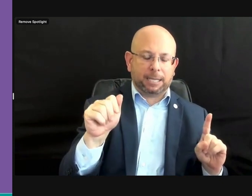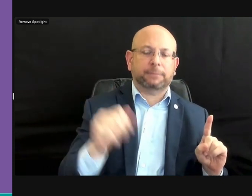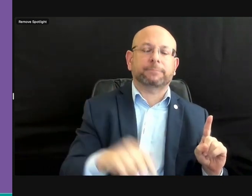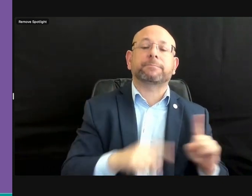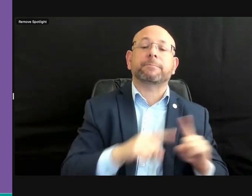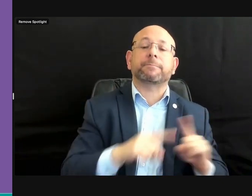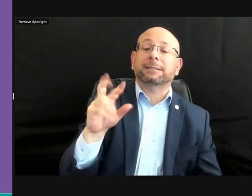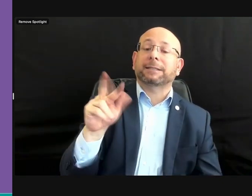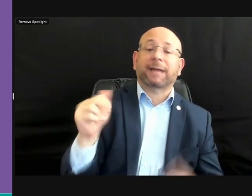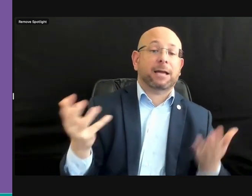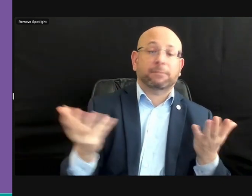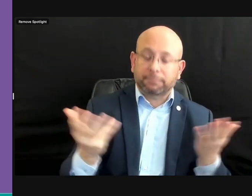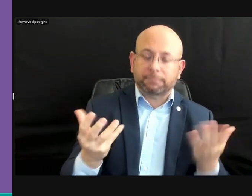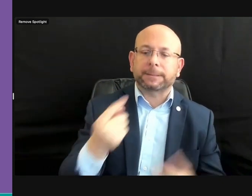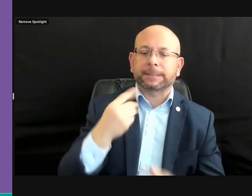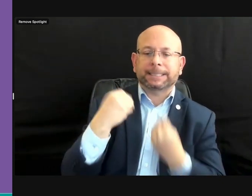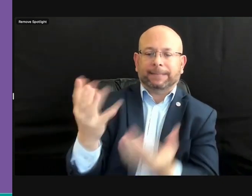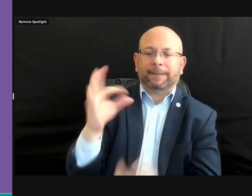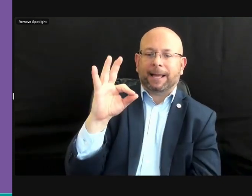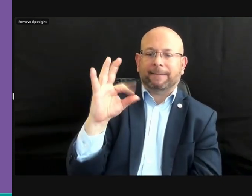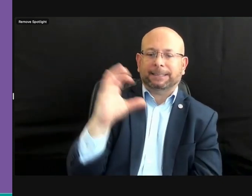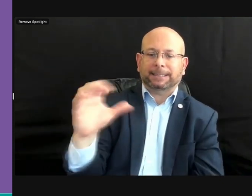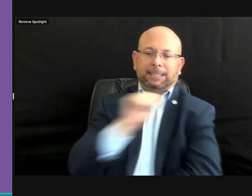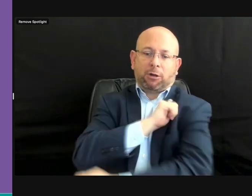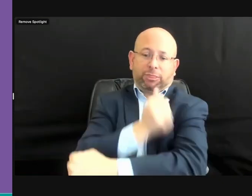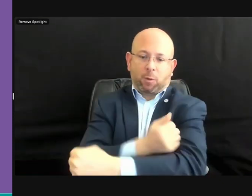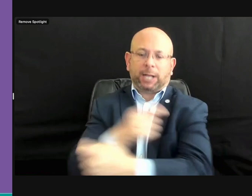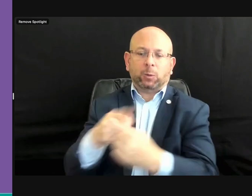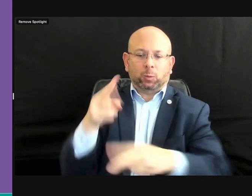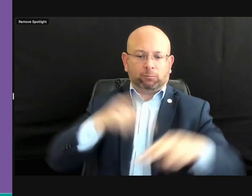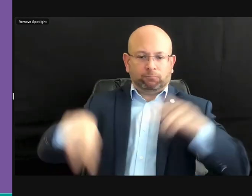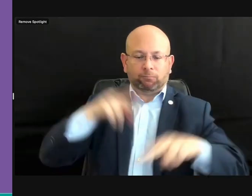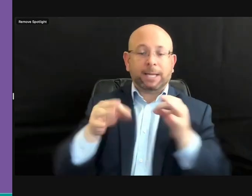However, the CVAA gives the FCC jurisdiction